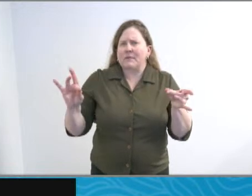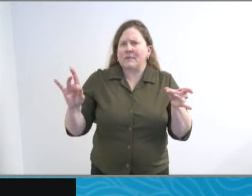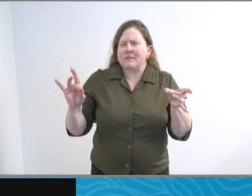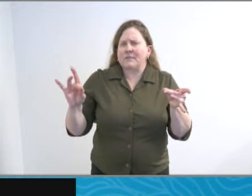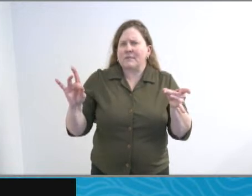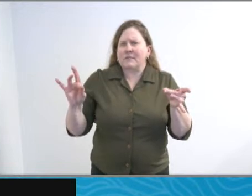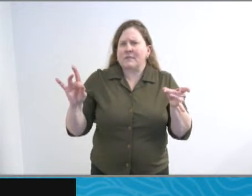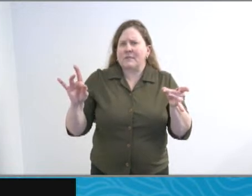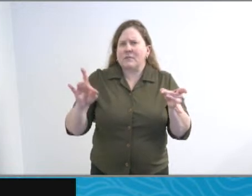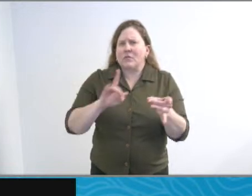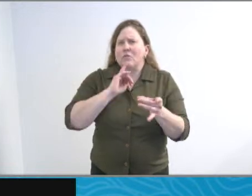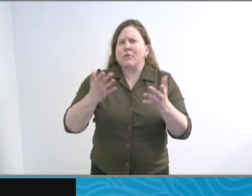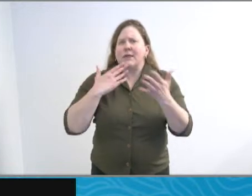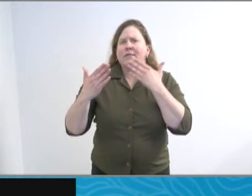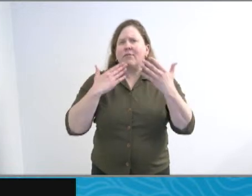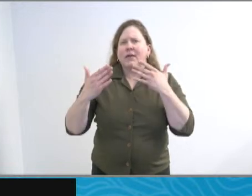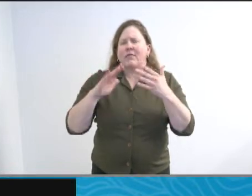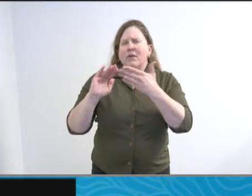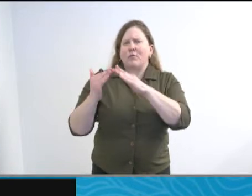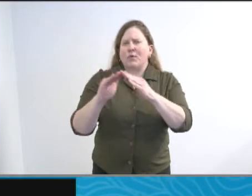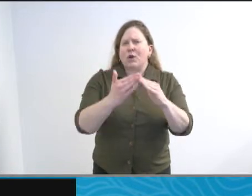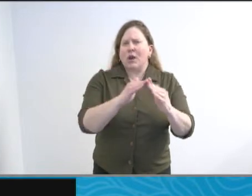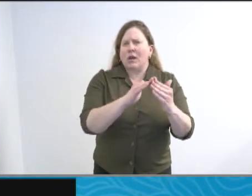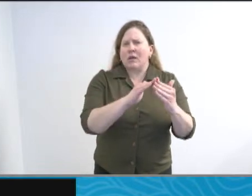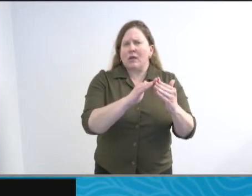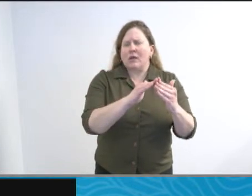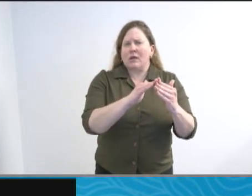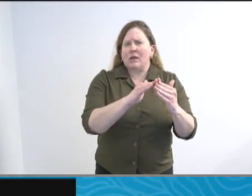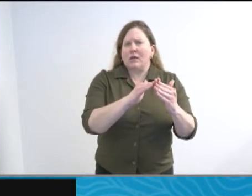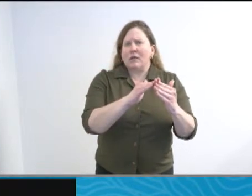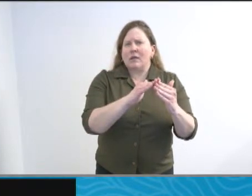thank the community where they were deeply engaged